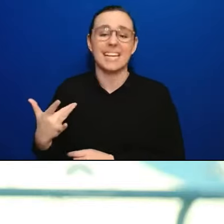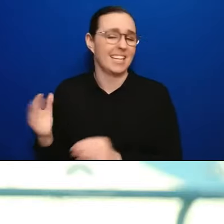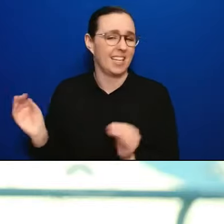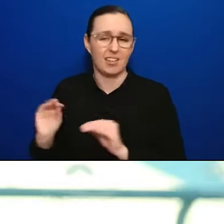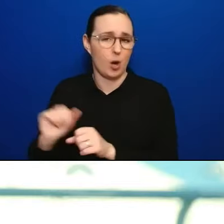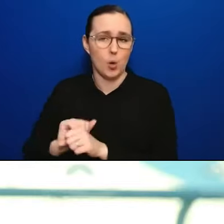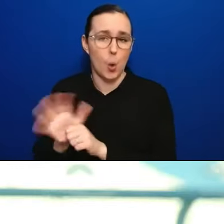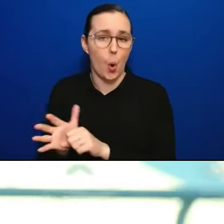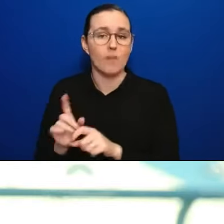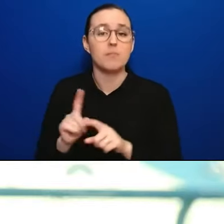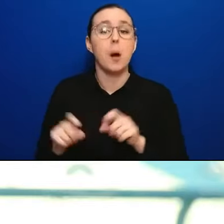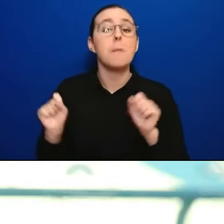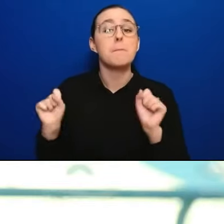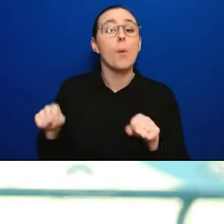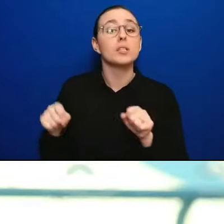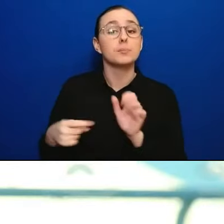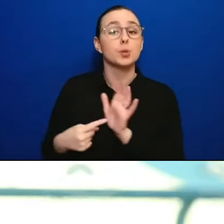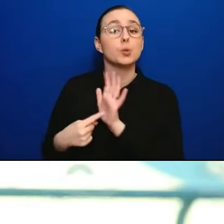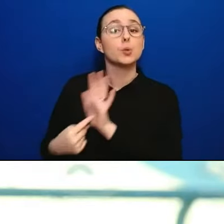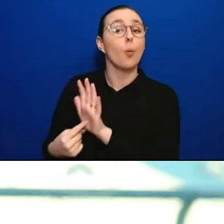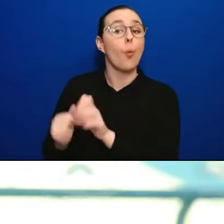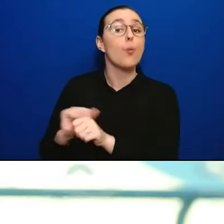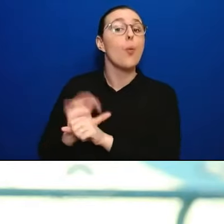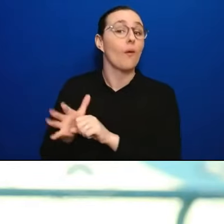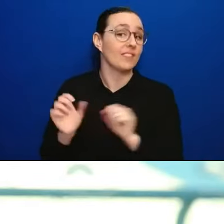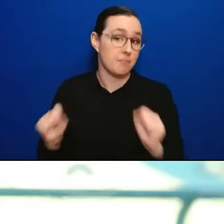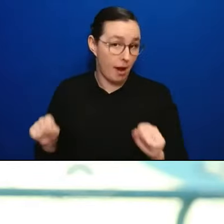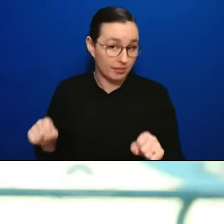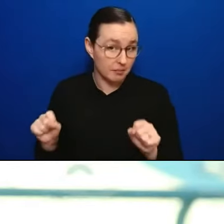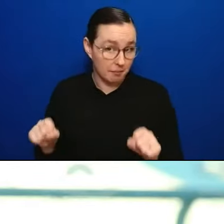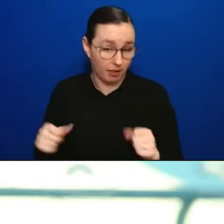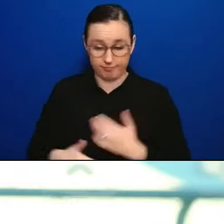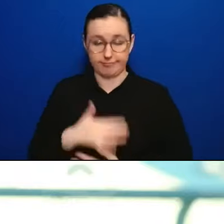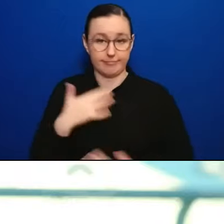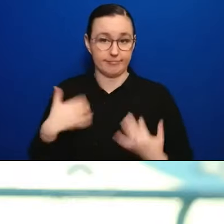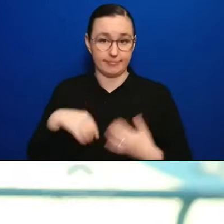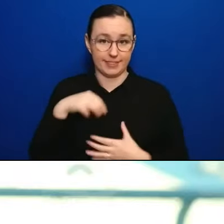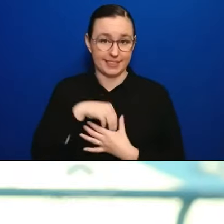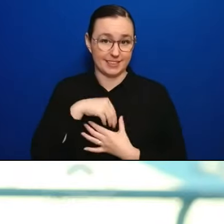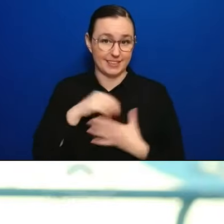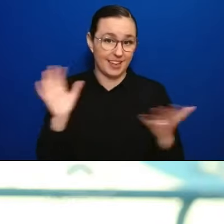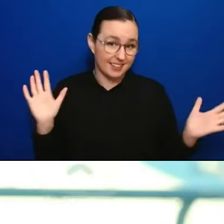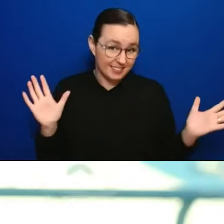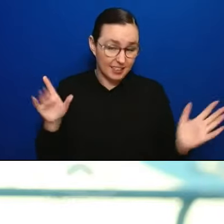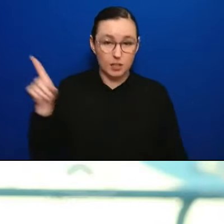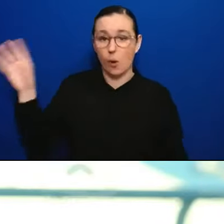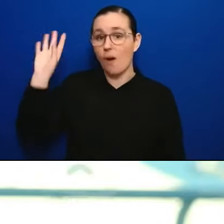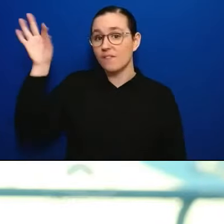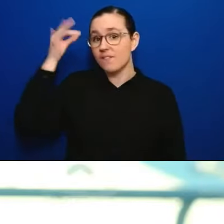positive on a PCR test that far out. But those are things that are